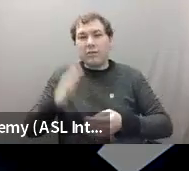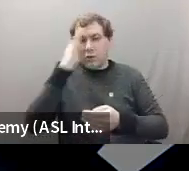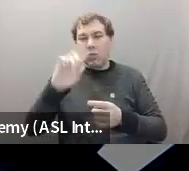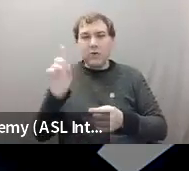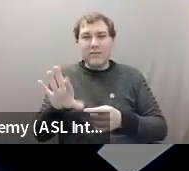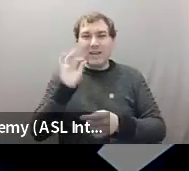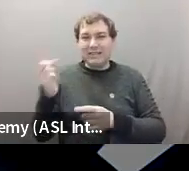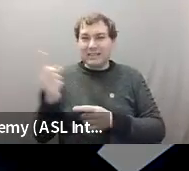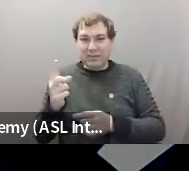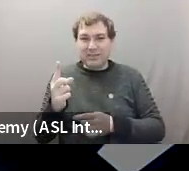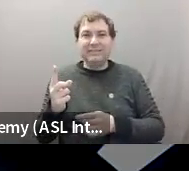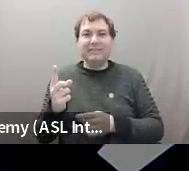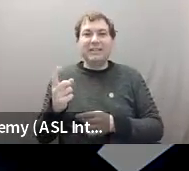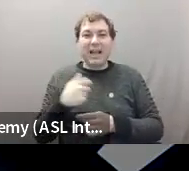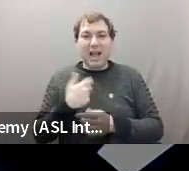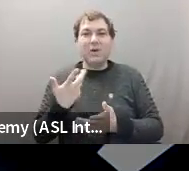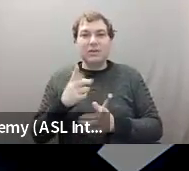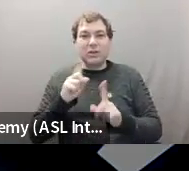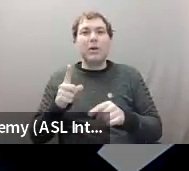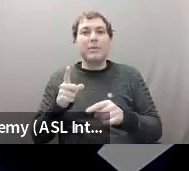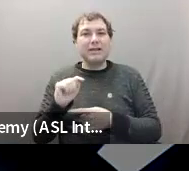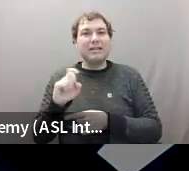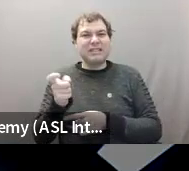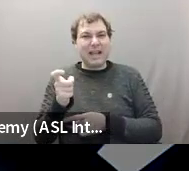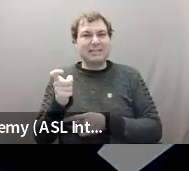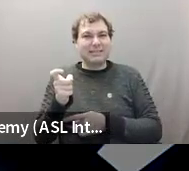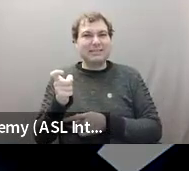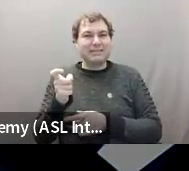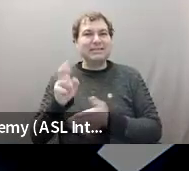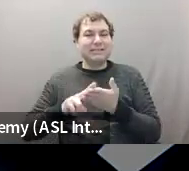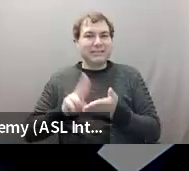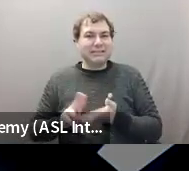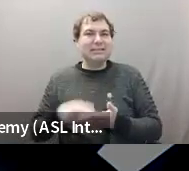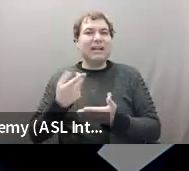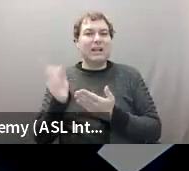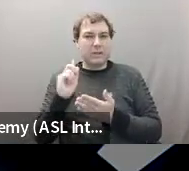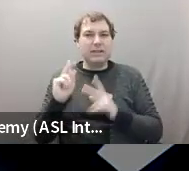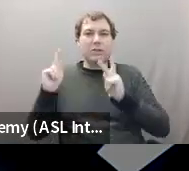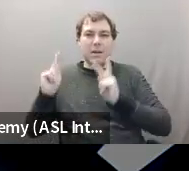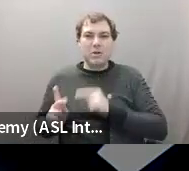Jen Hawkinson: I was in getting my tax signing my taxes last week, and there was a. Linda Pogue: And turn.